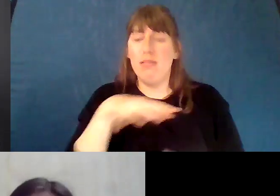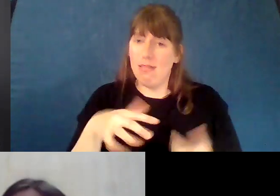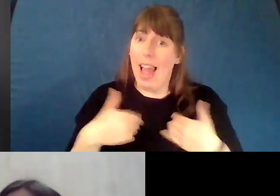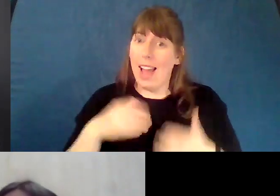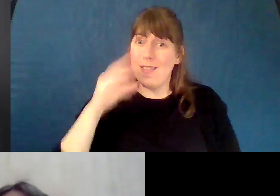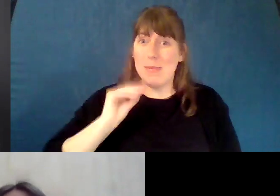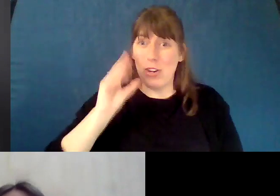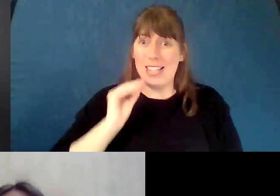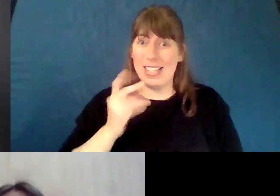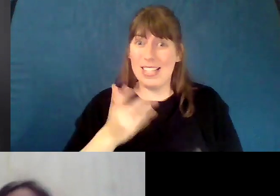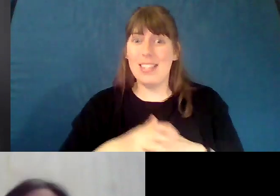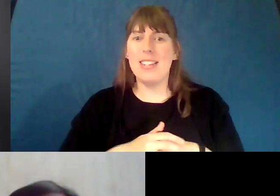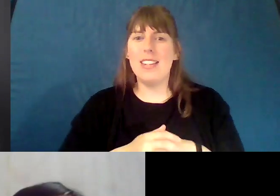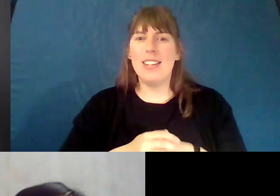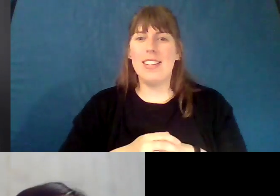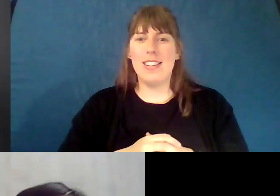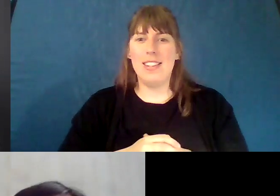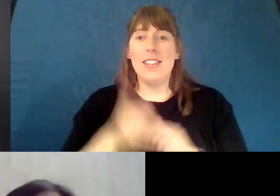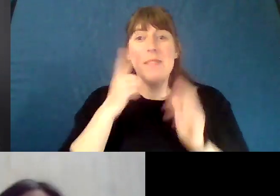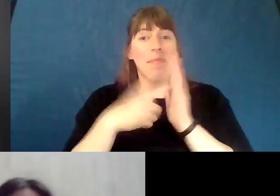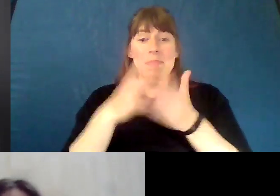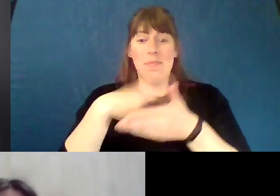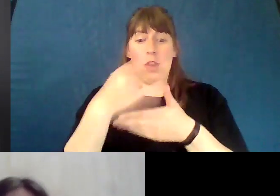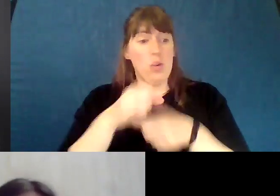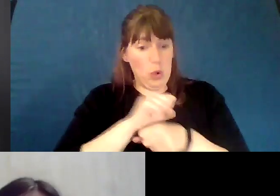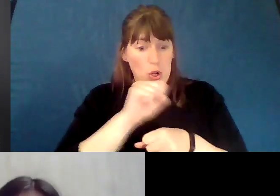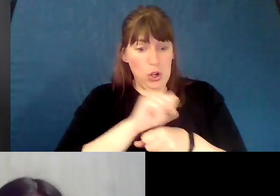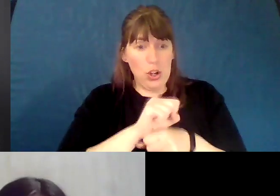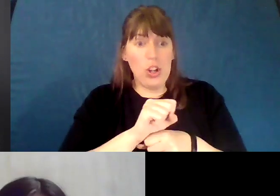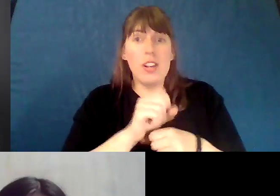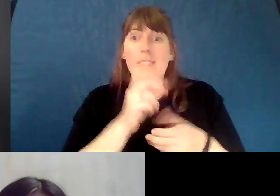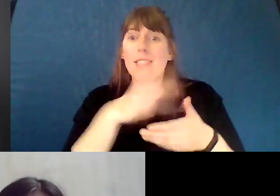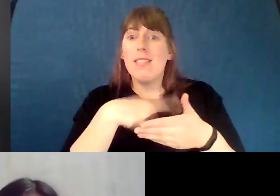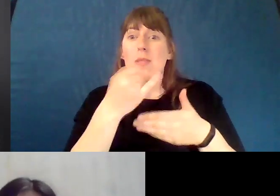you know, working on a project and then the project goes live and everybody celebrates, and,